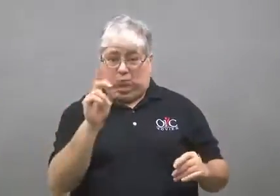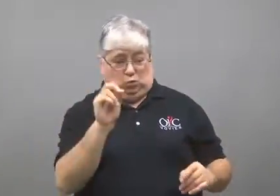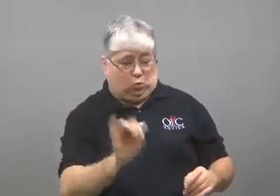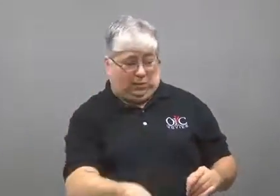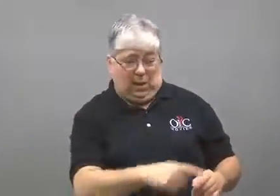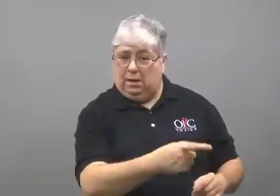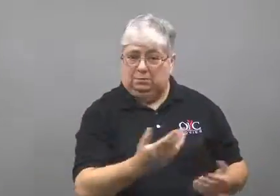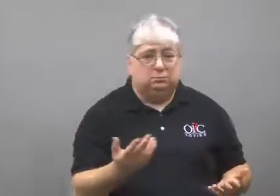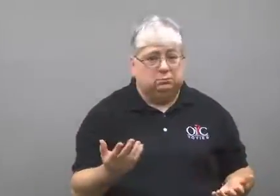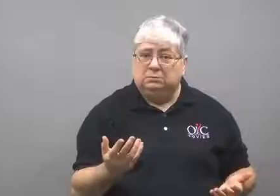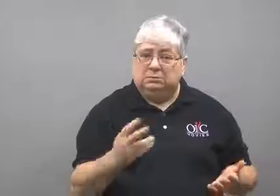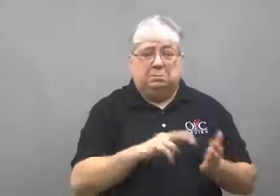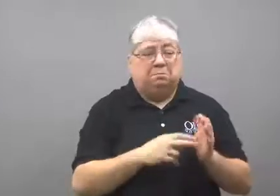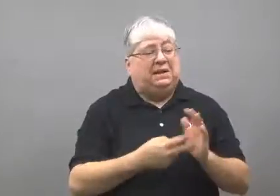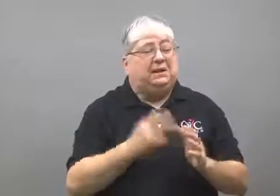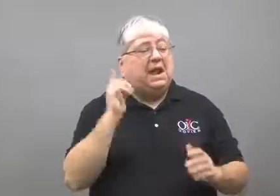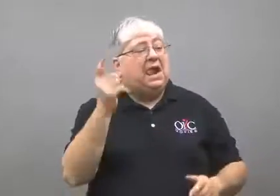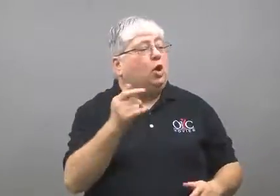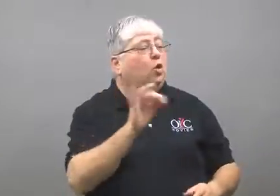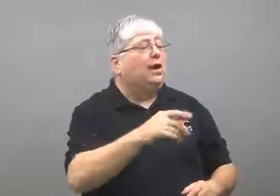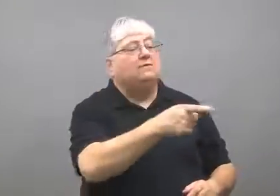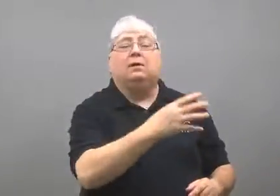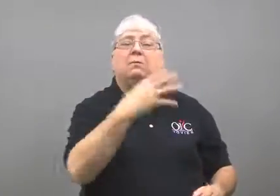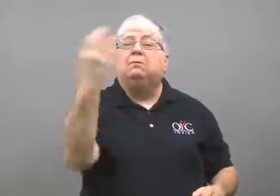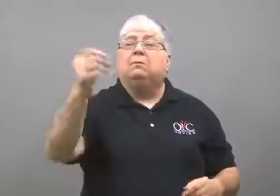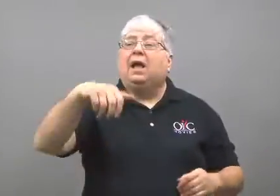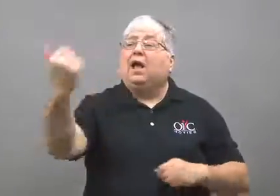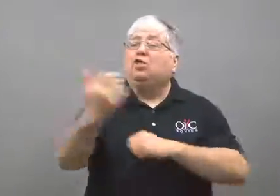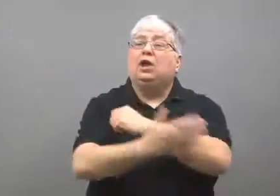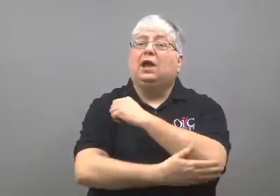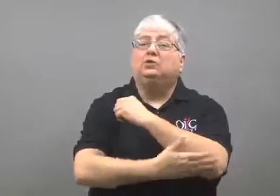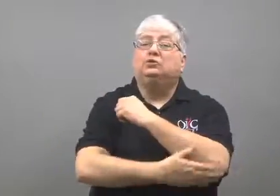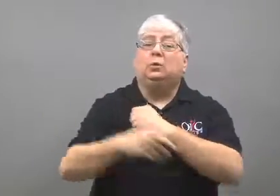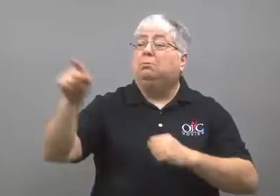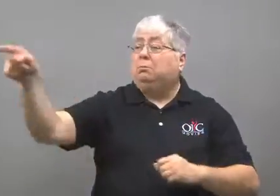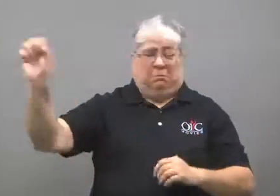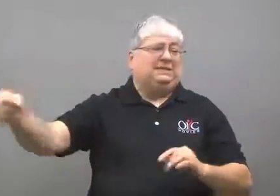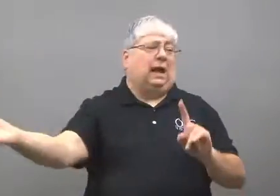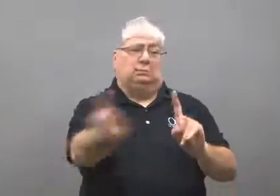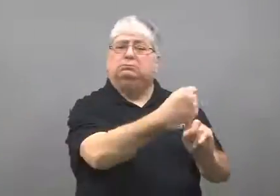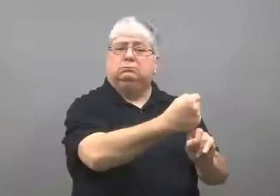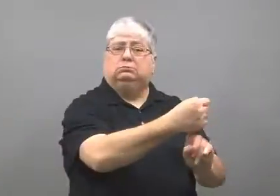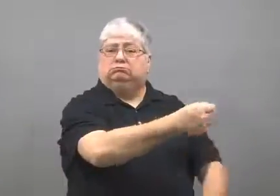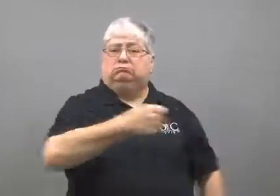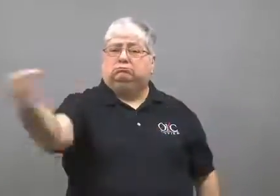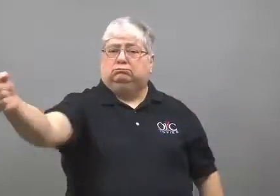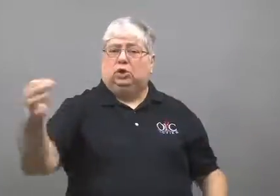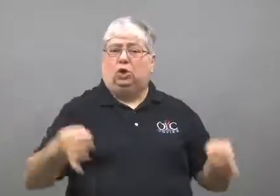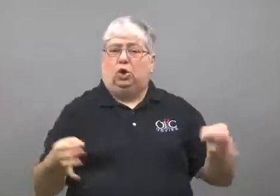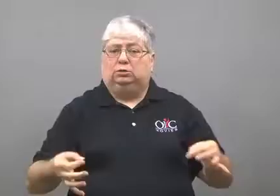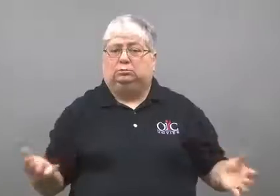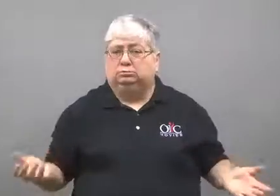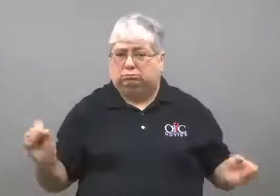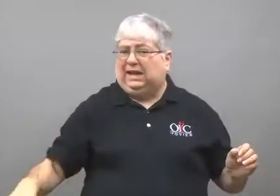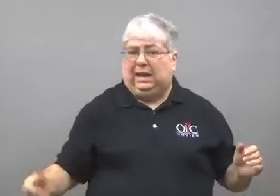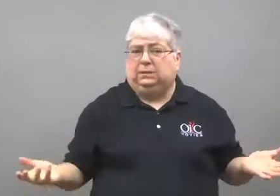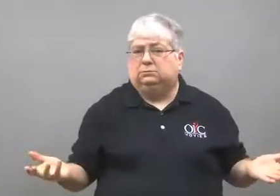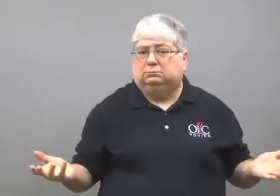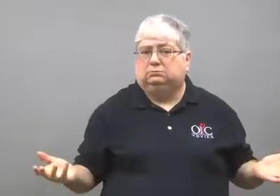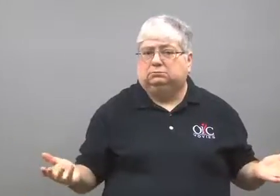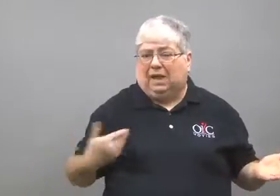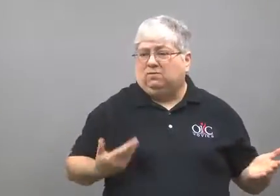That means anyone involved who travels to another country can be arrested and tried.